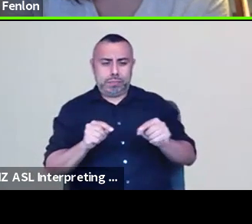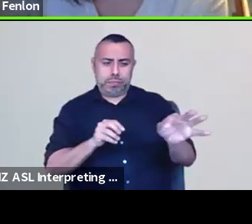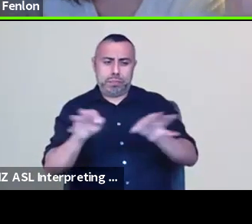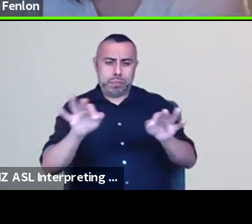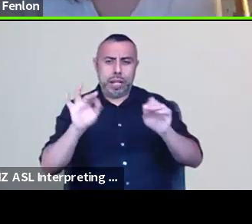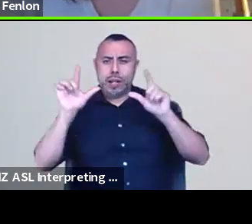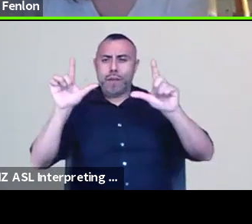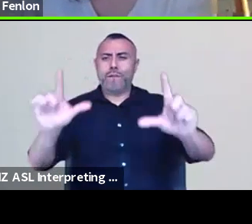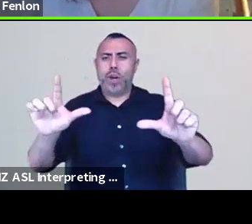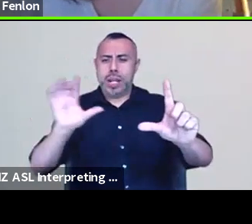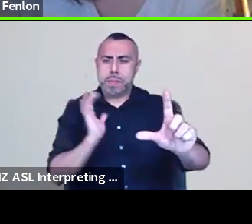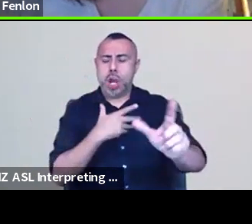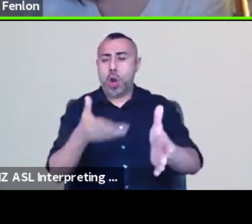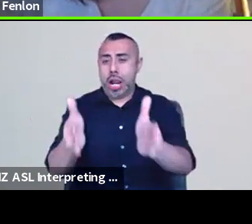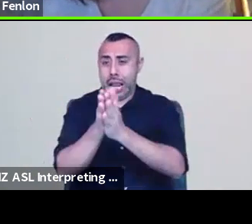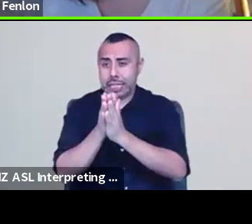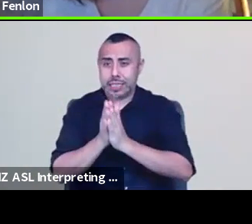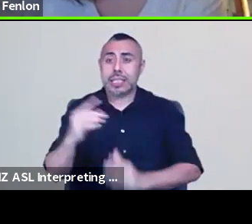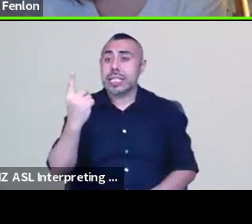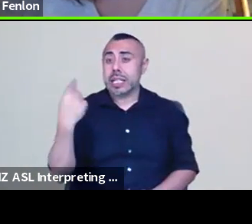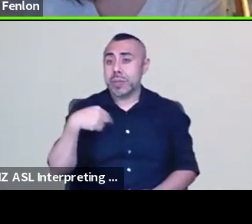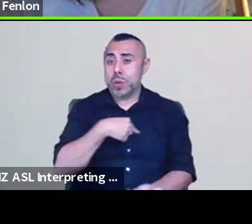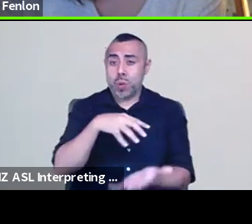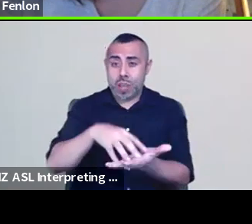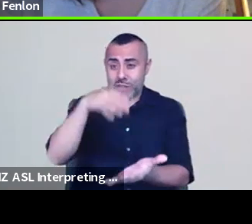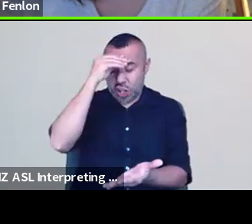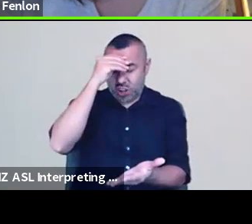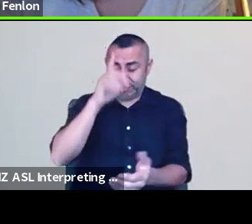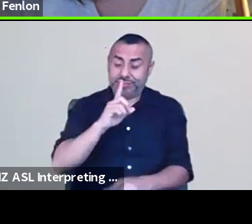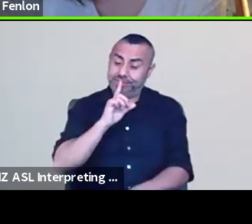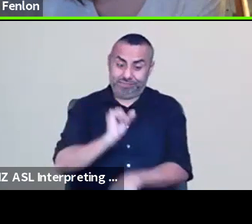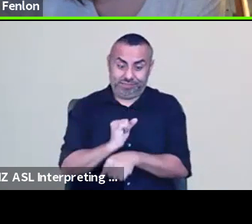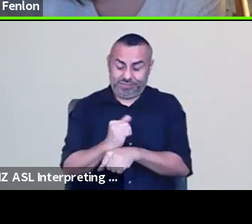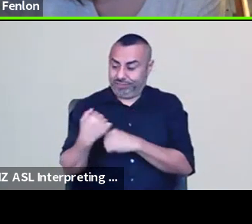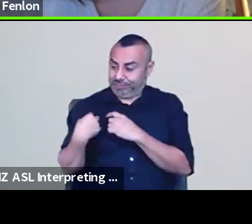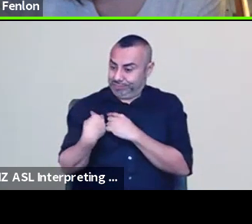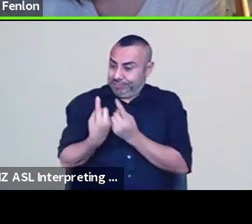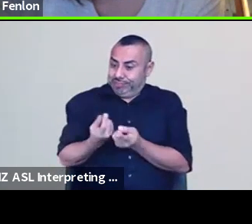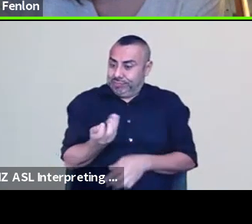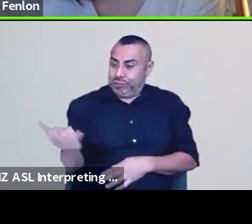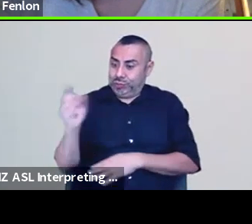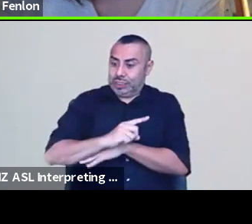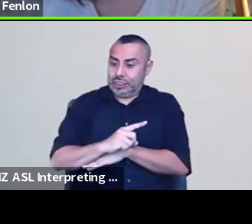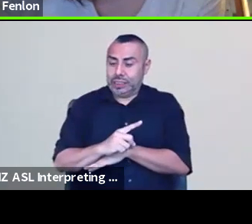One of the things we've all been learning in real time over the past few days is just how fraught conversations about money can be,